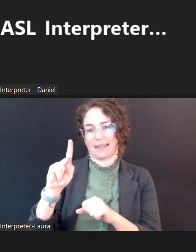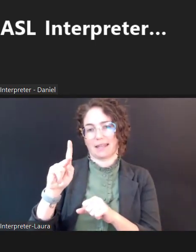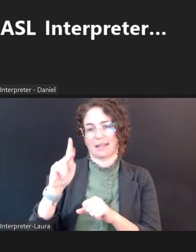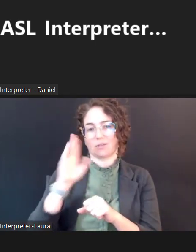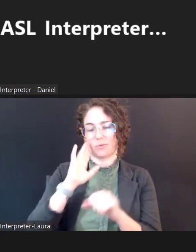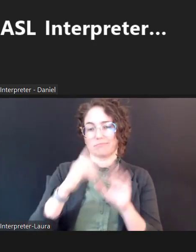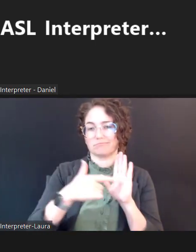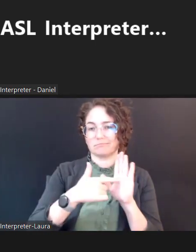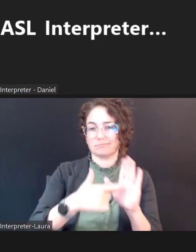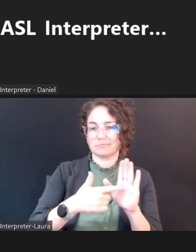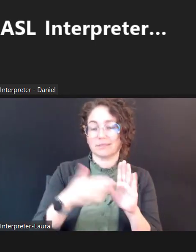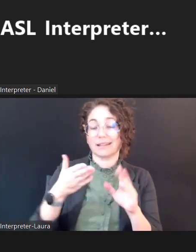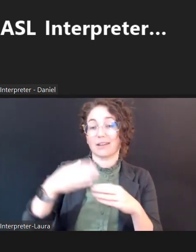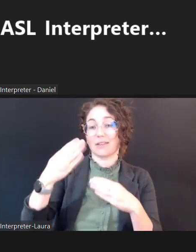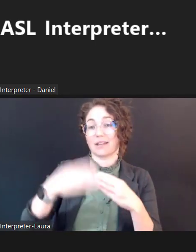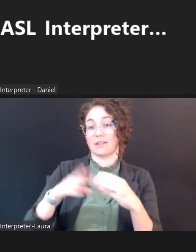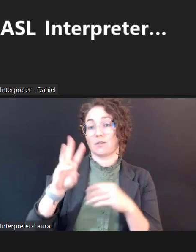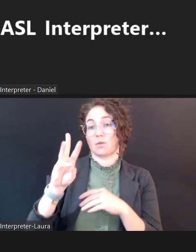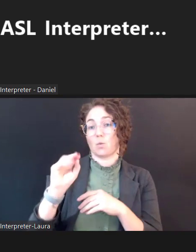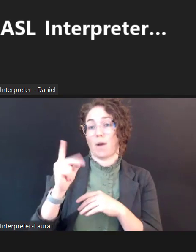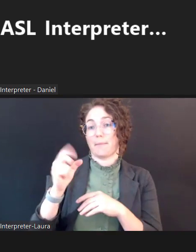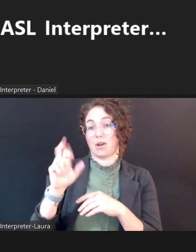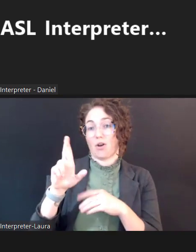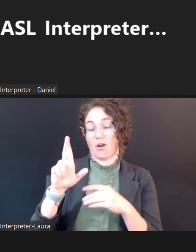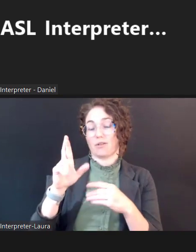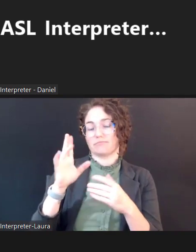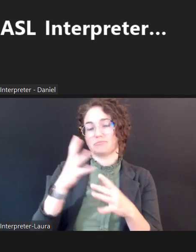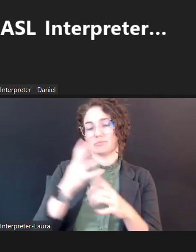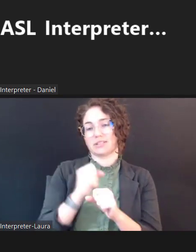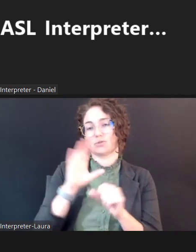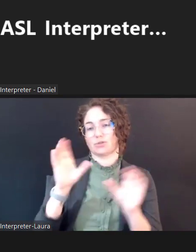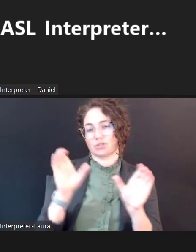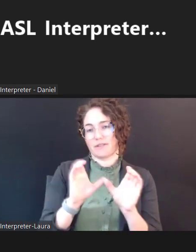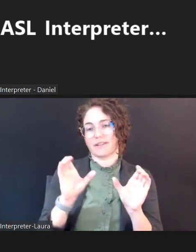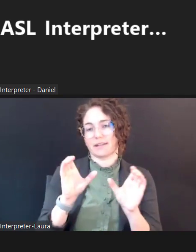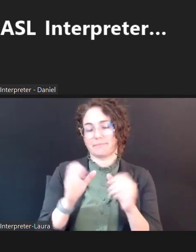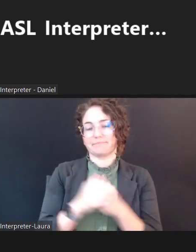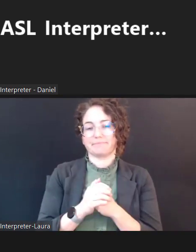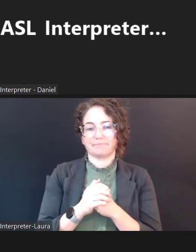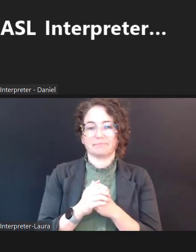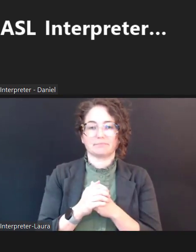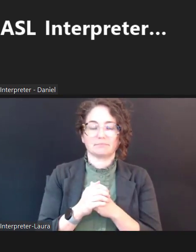to get that certificate generated for you.